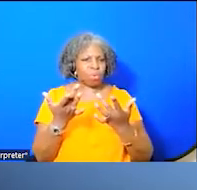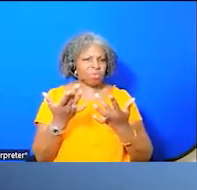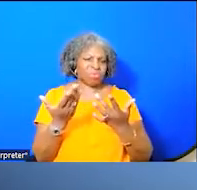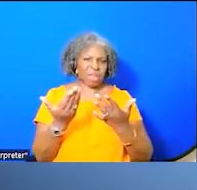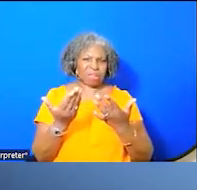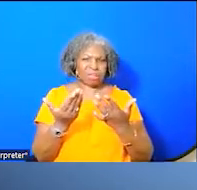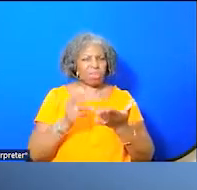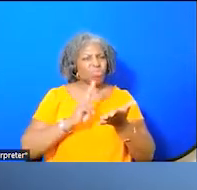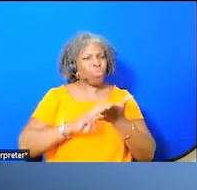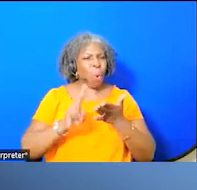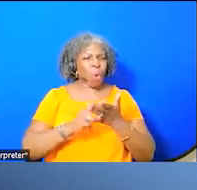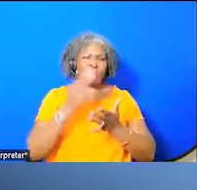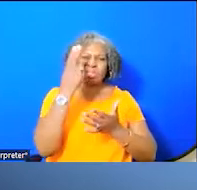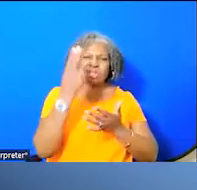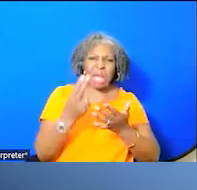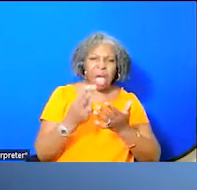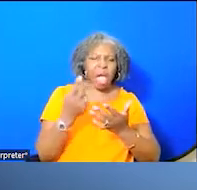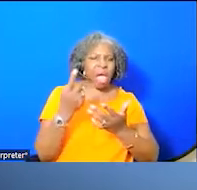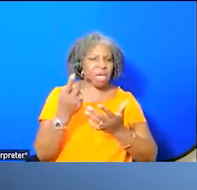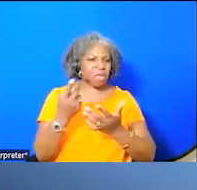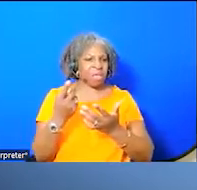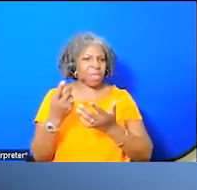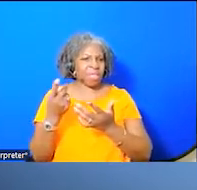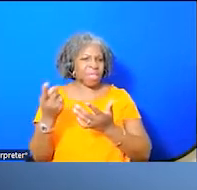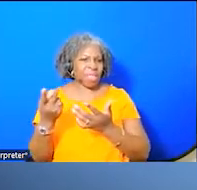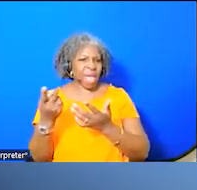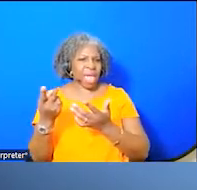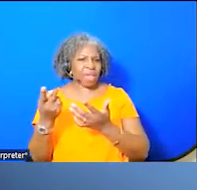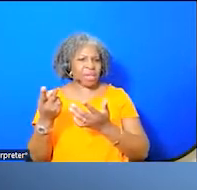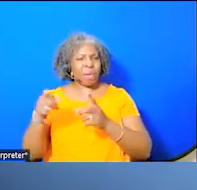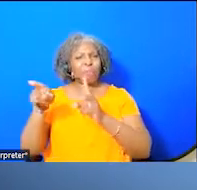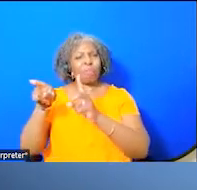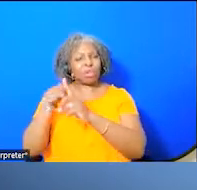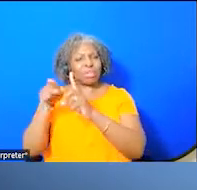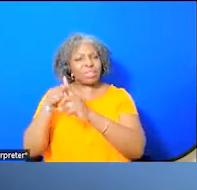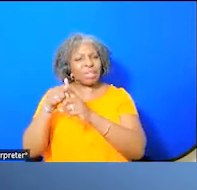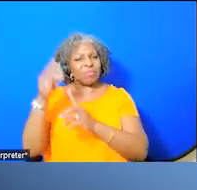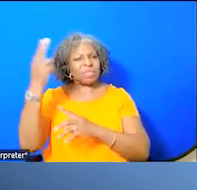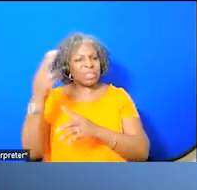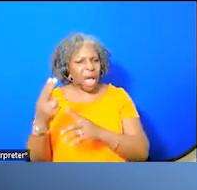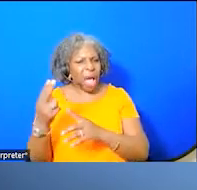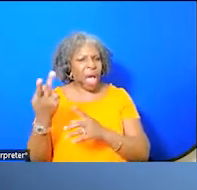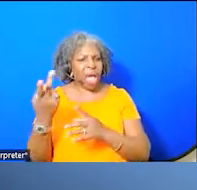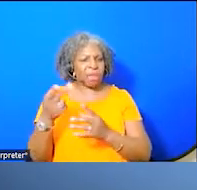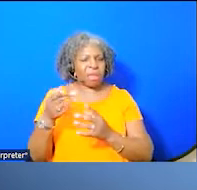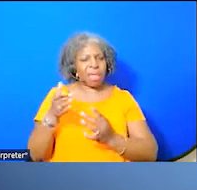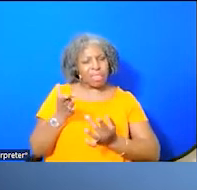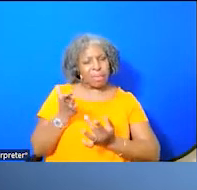regenerative design at the other end and sustainable in the middle. But as you kind of learn more about this field, it feels really inadequate,